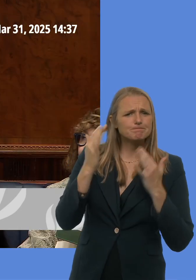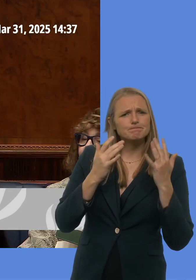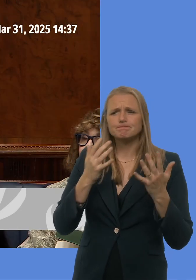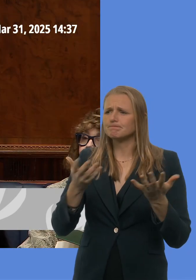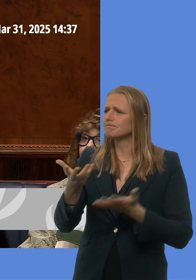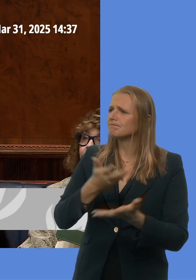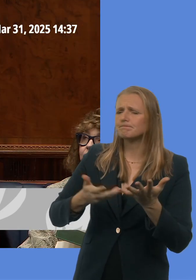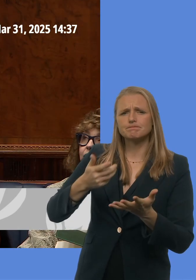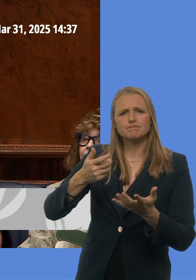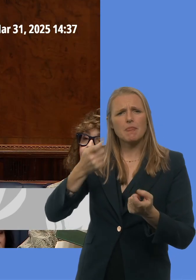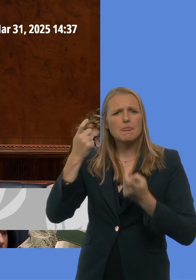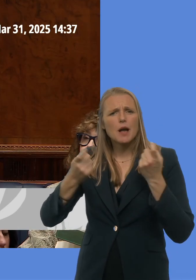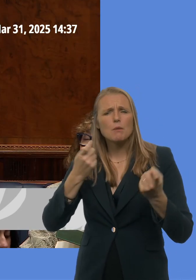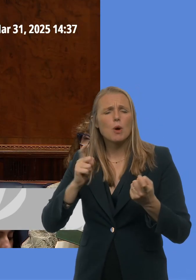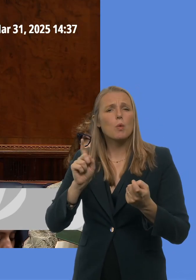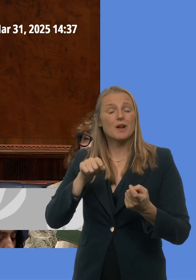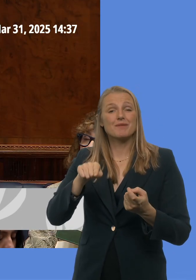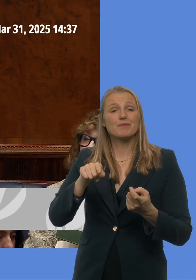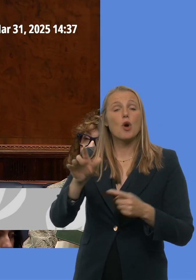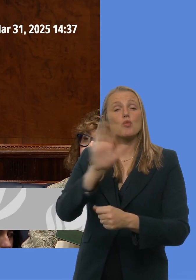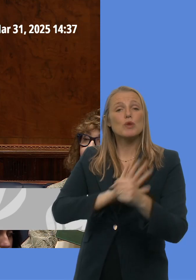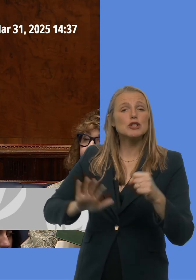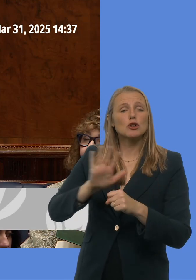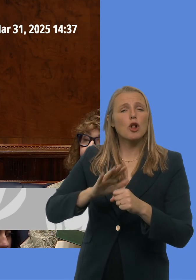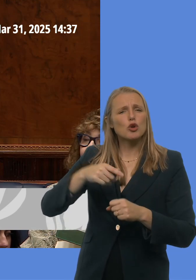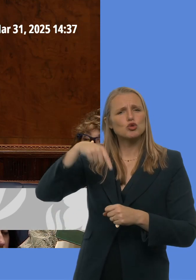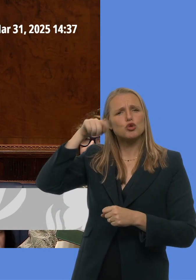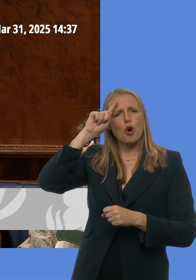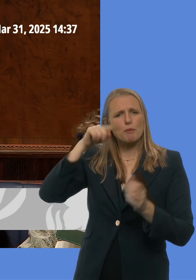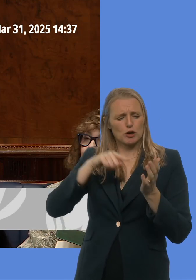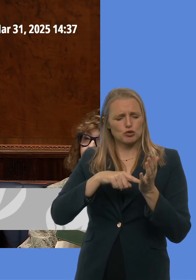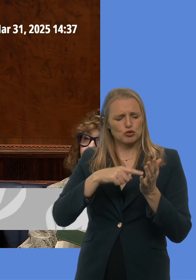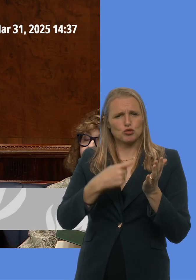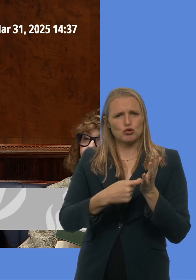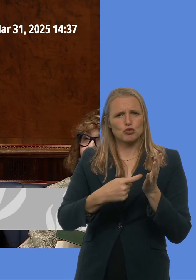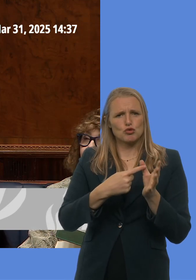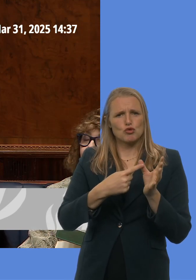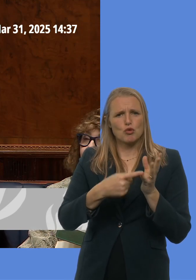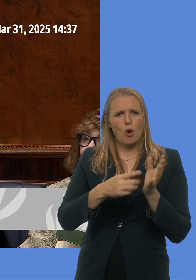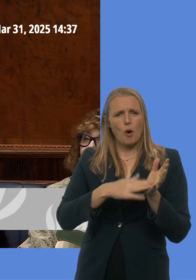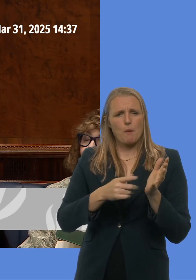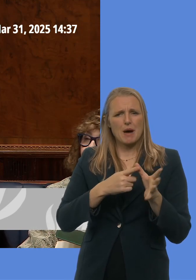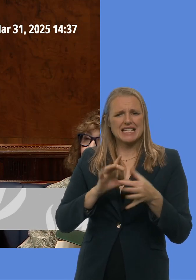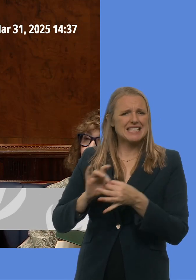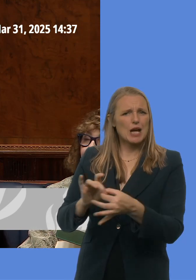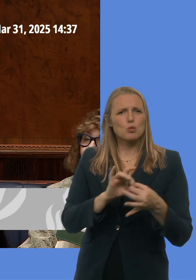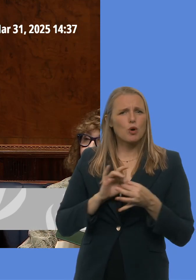been had around the regional trauma network? I am conscious that that falls under the Department of Health, but has any consideration been